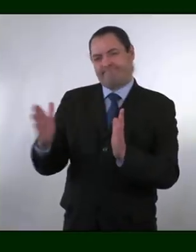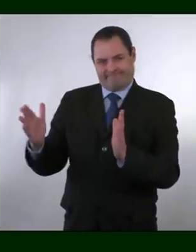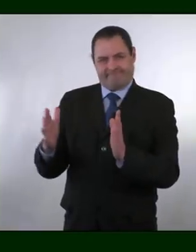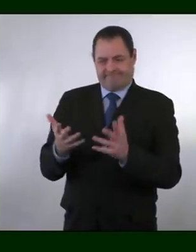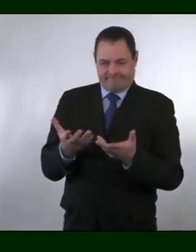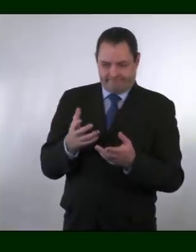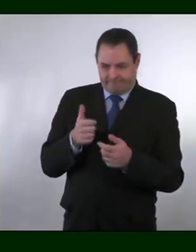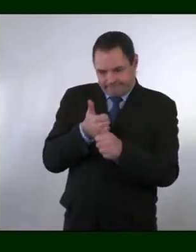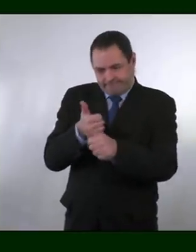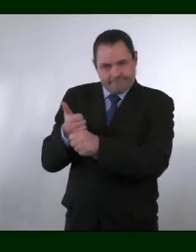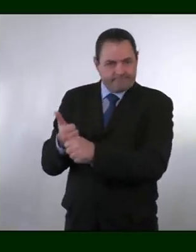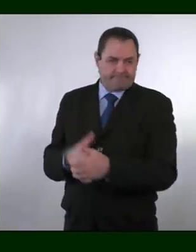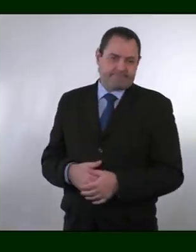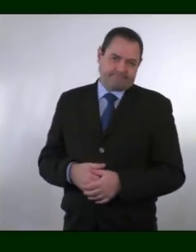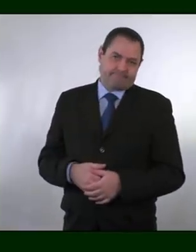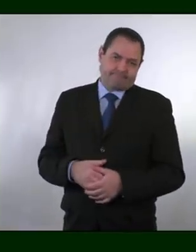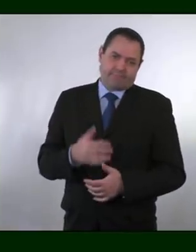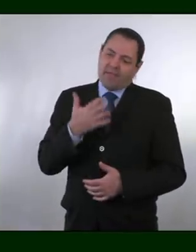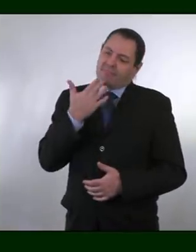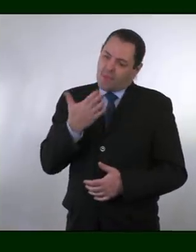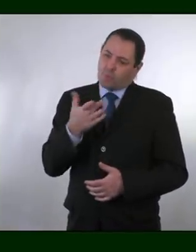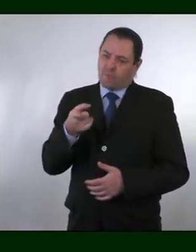of this Government. I am grateful to him for raising the issue with me.